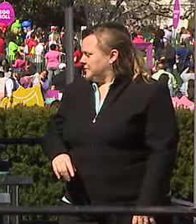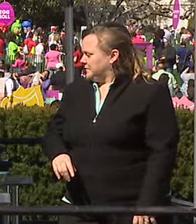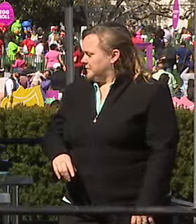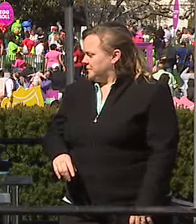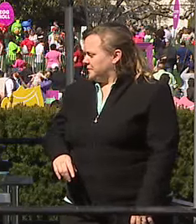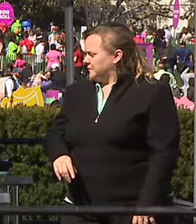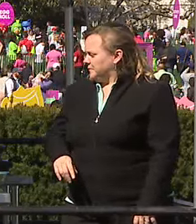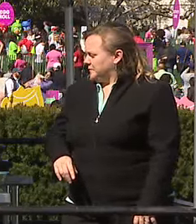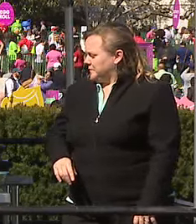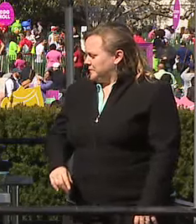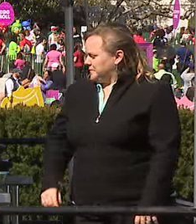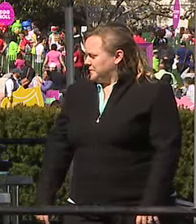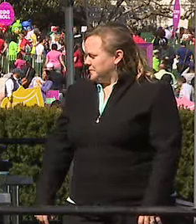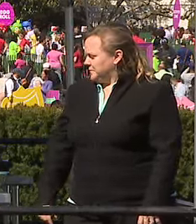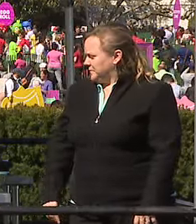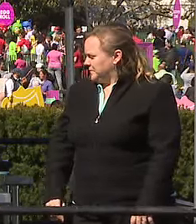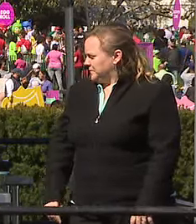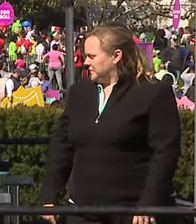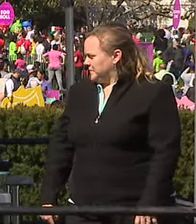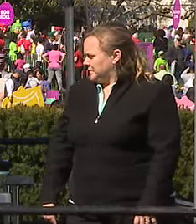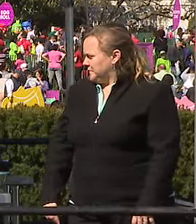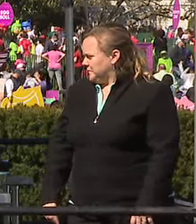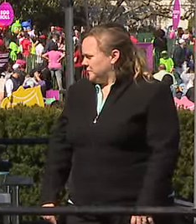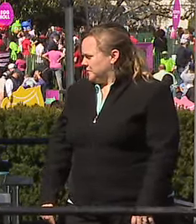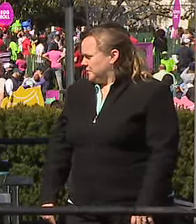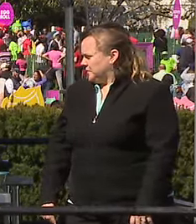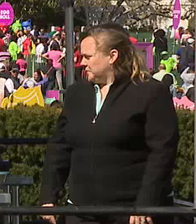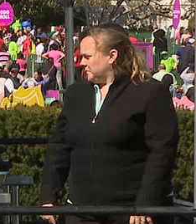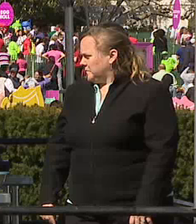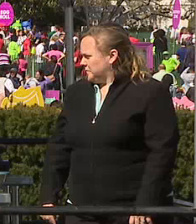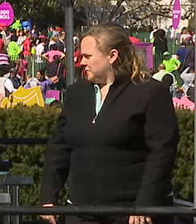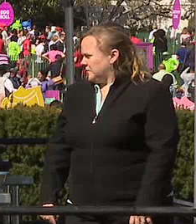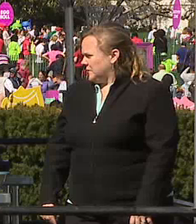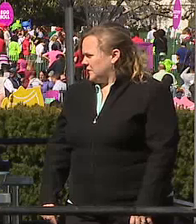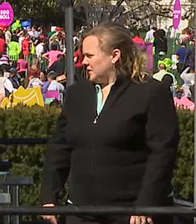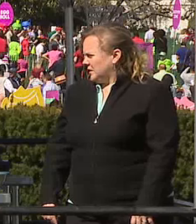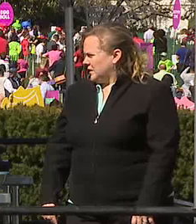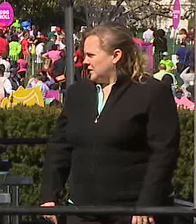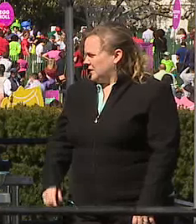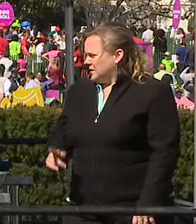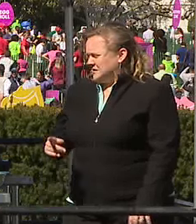I just want to make sure, and now you have your icing. Very simple, okay?